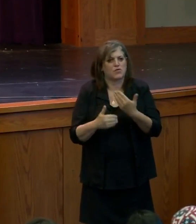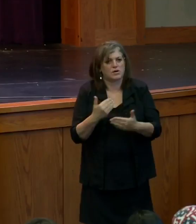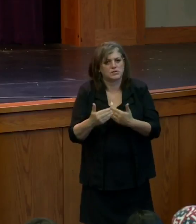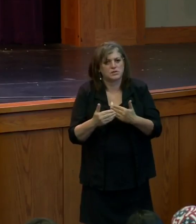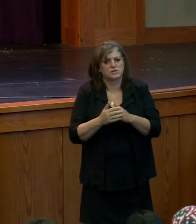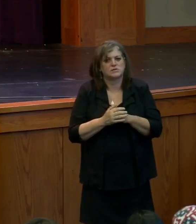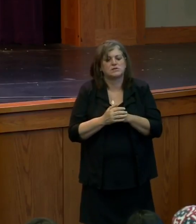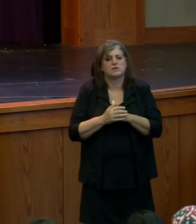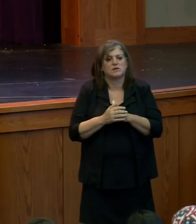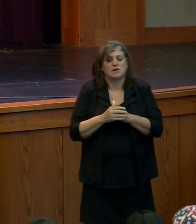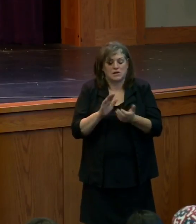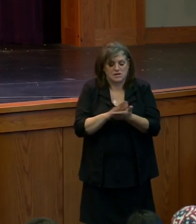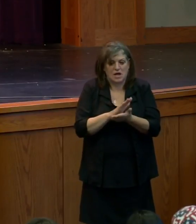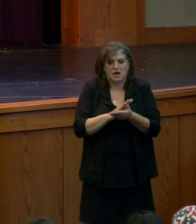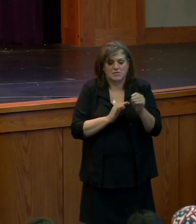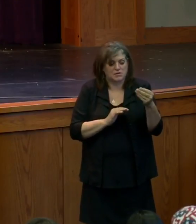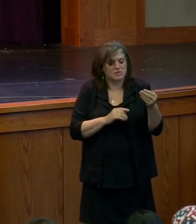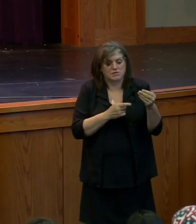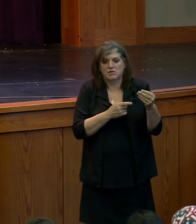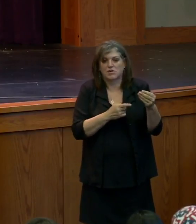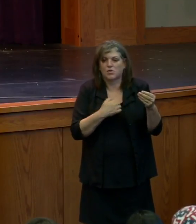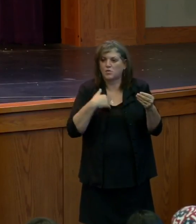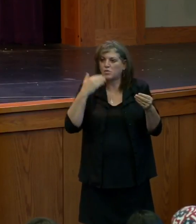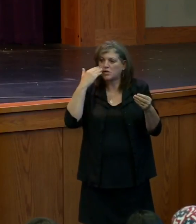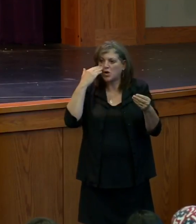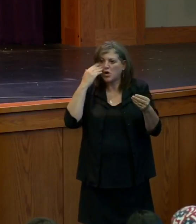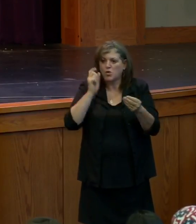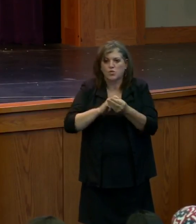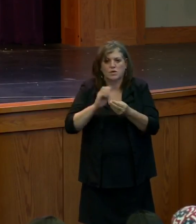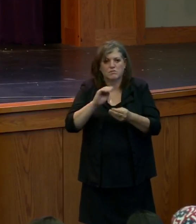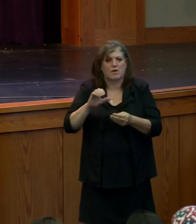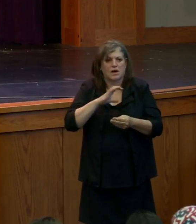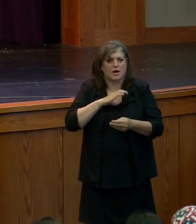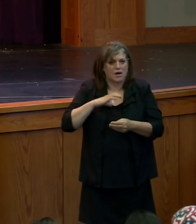THIS IS A DOCUMENT AS WE KNOW THAT WAS WRITTEN BY CONGRESS AND